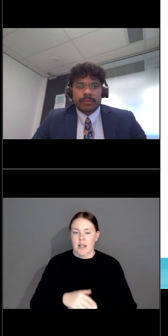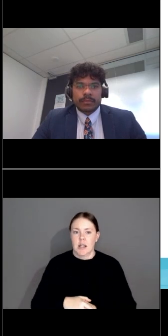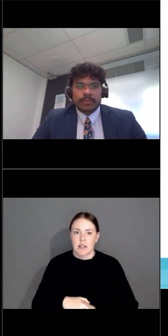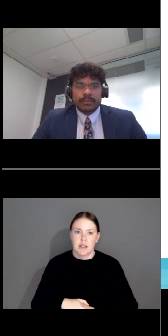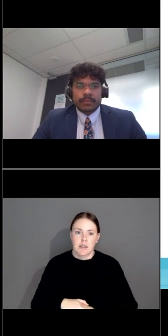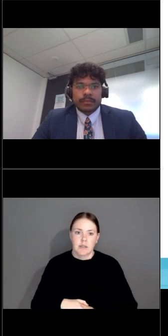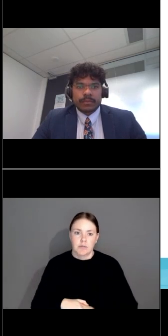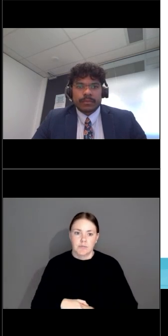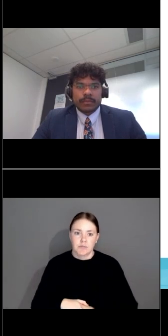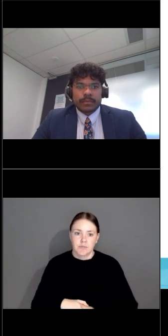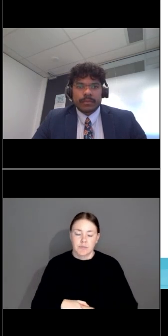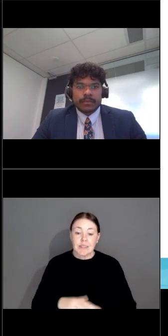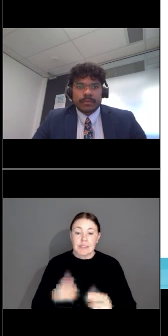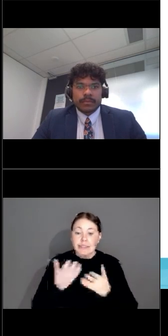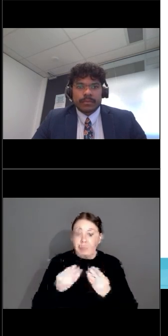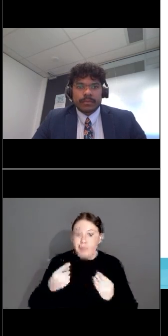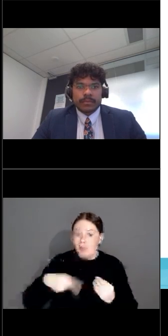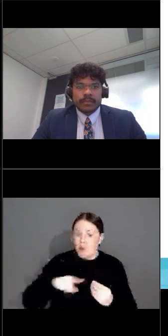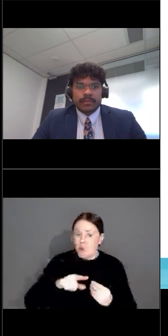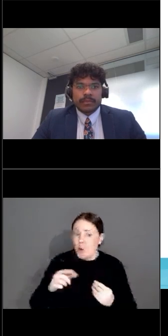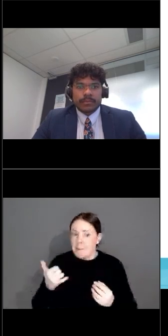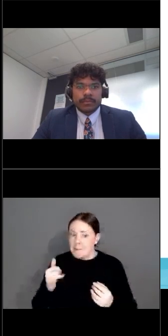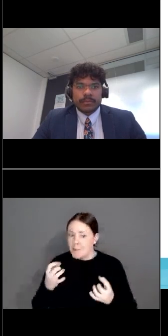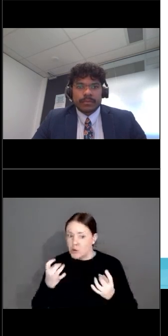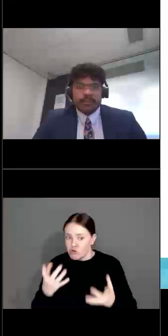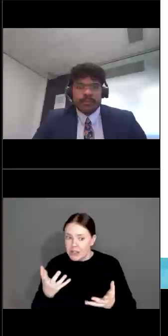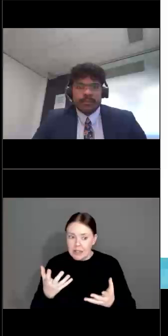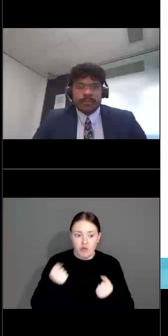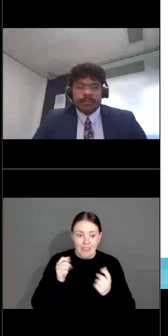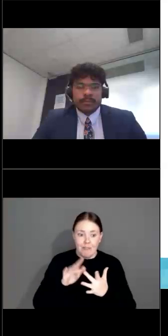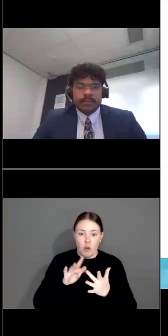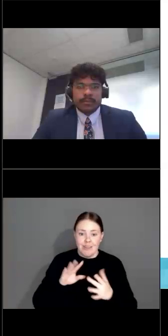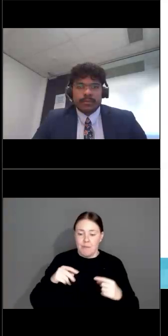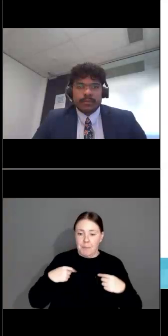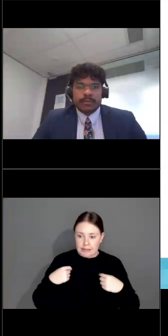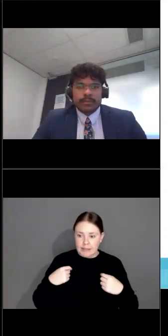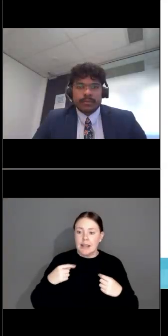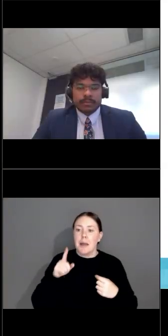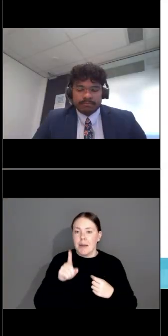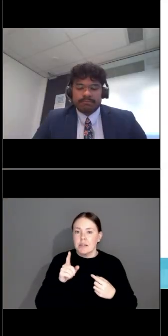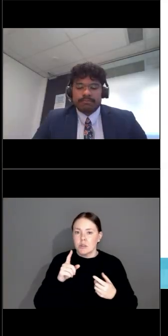already heard from us but from this email we'll also in incorporate that for you to actually um